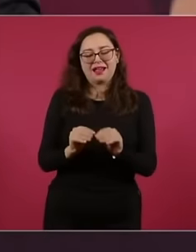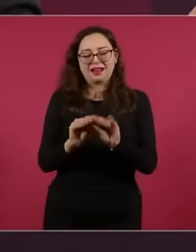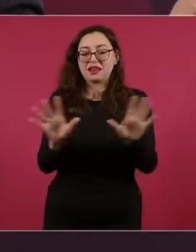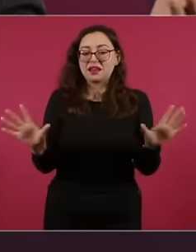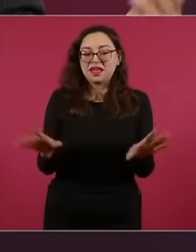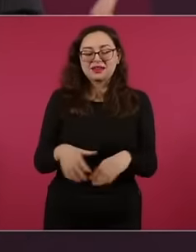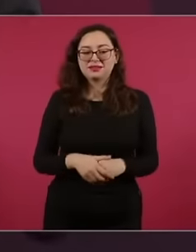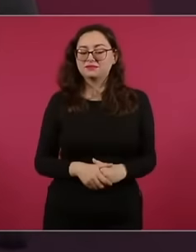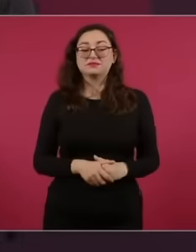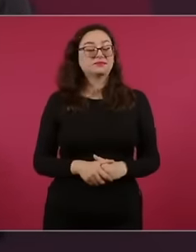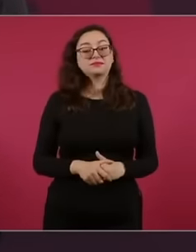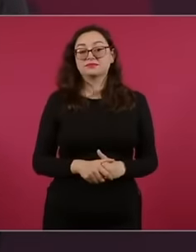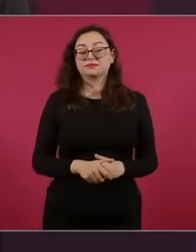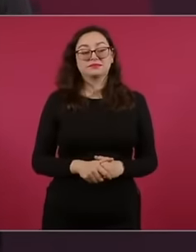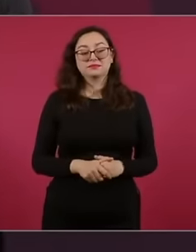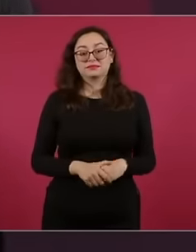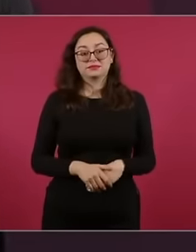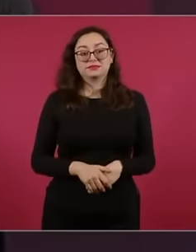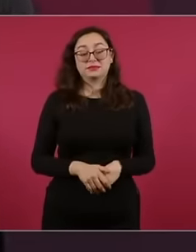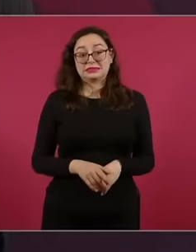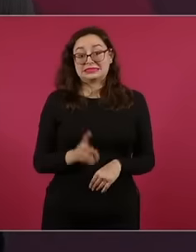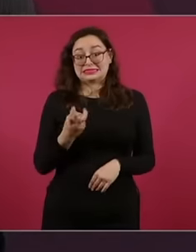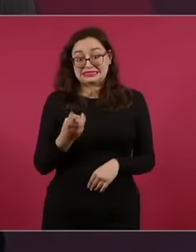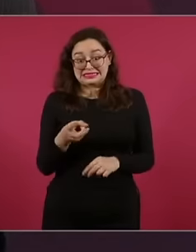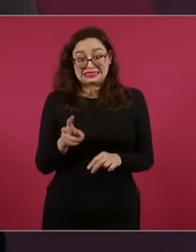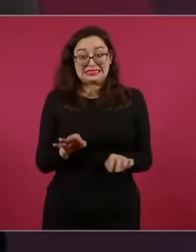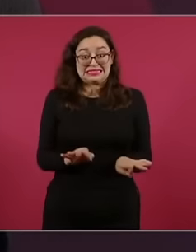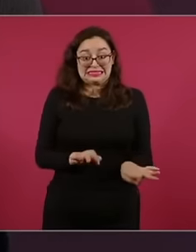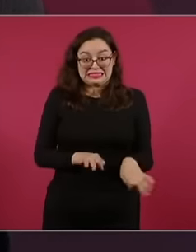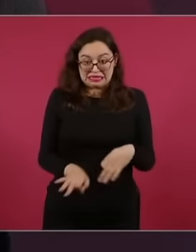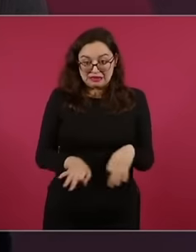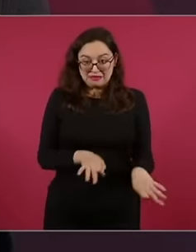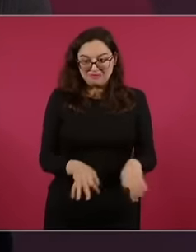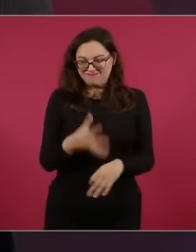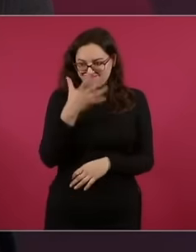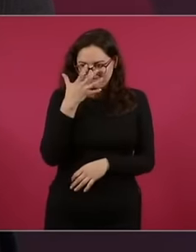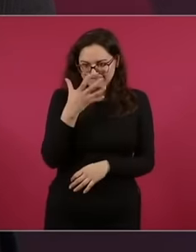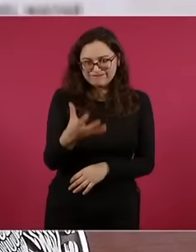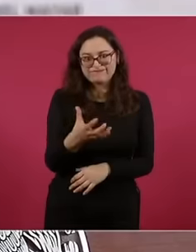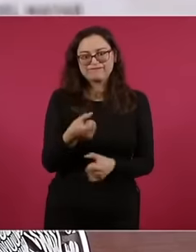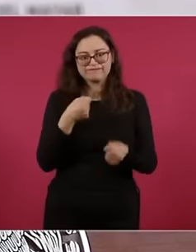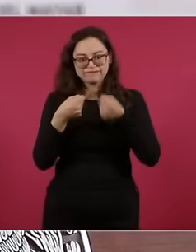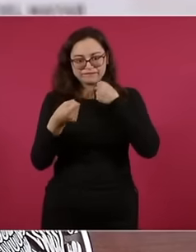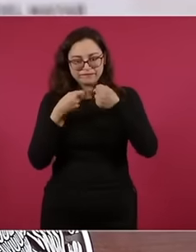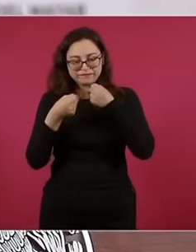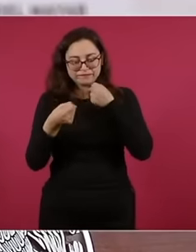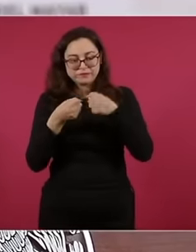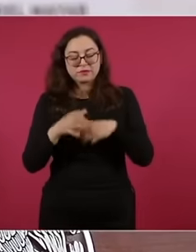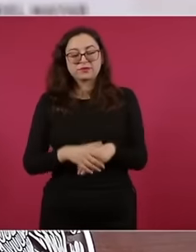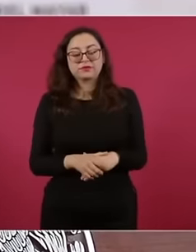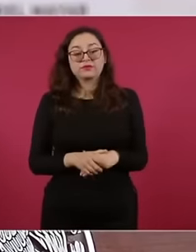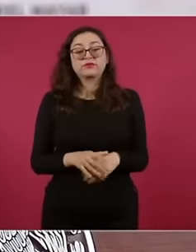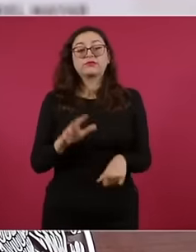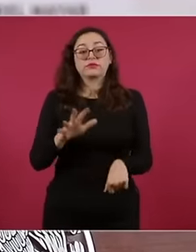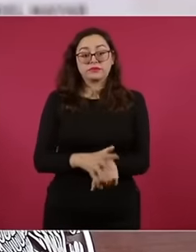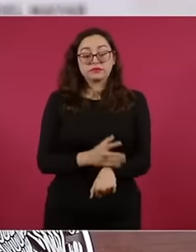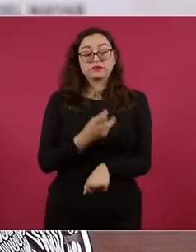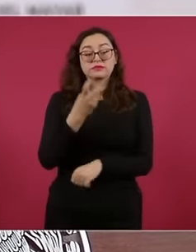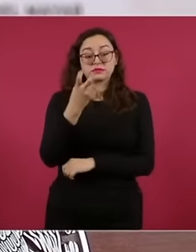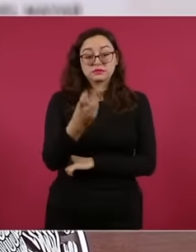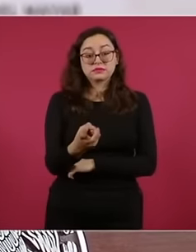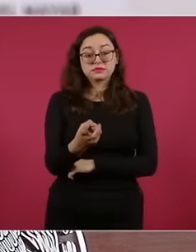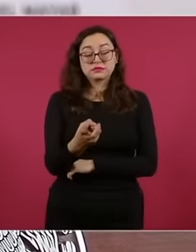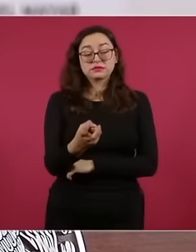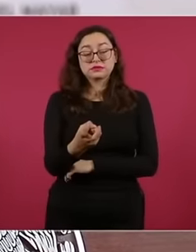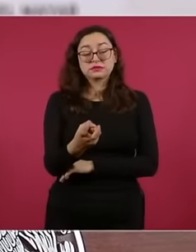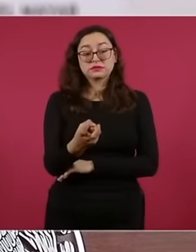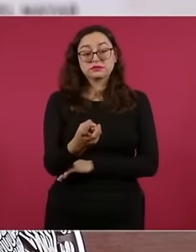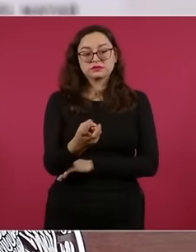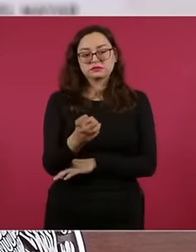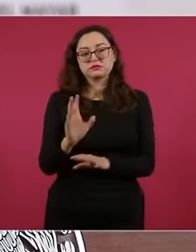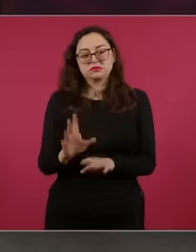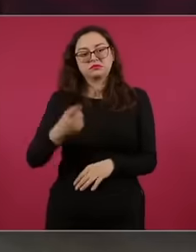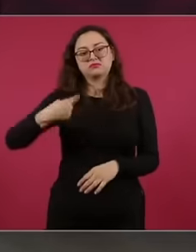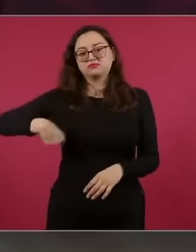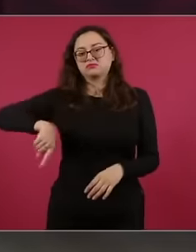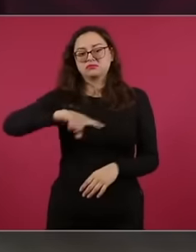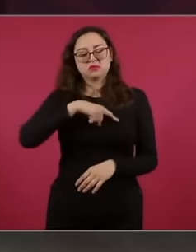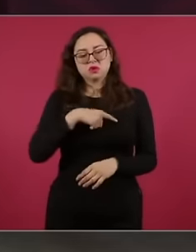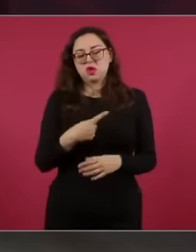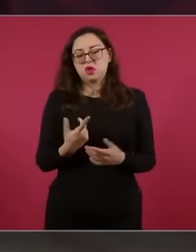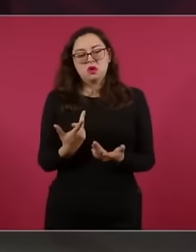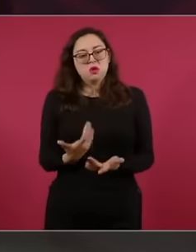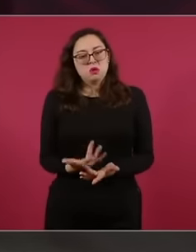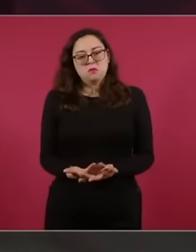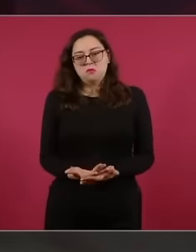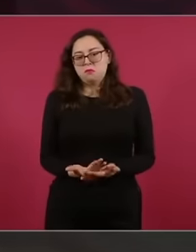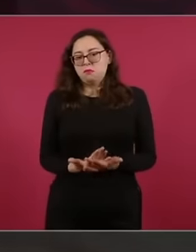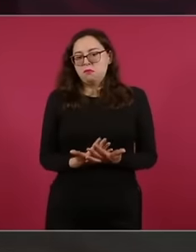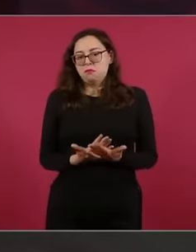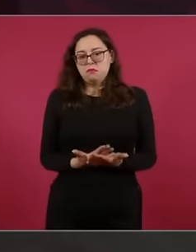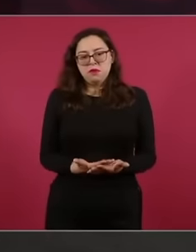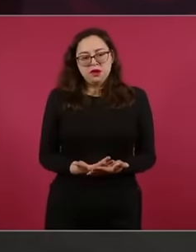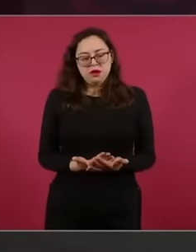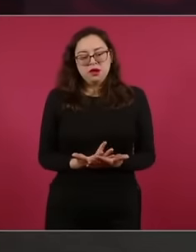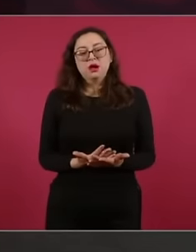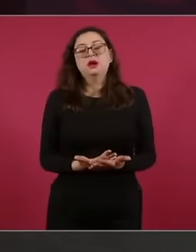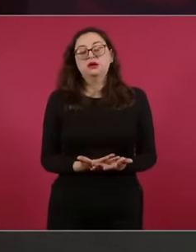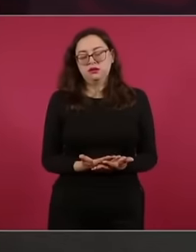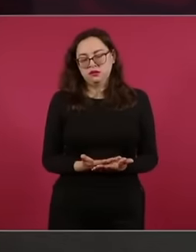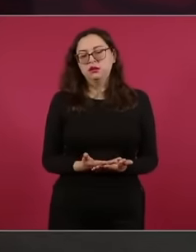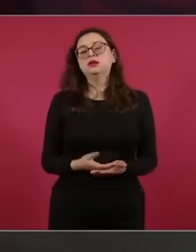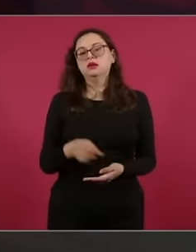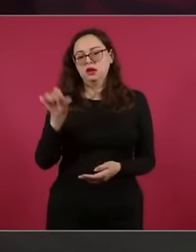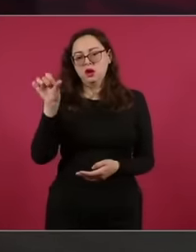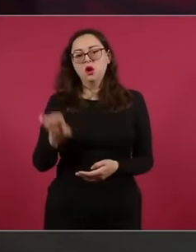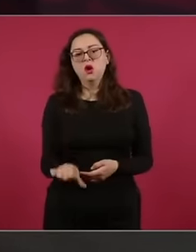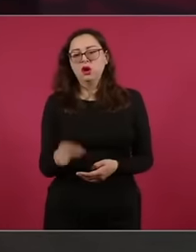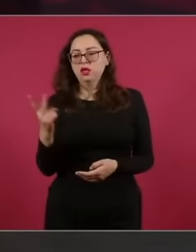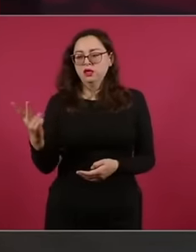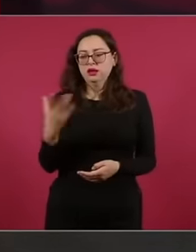job, so that's why we're going to wait. And yes, we're going to have that conversation, but that